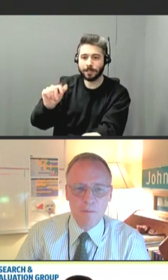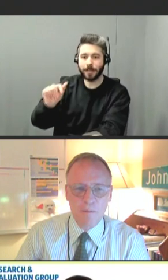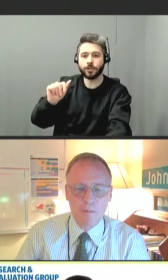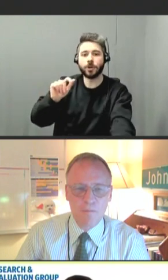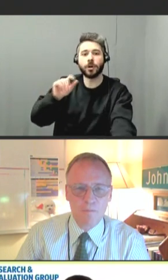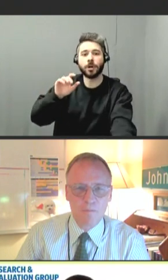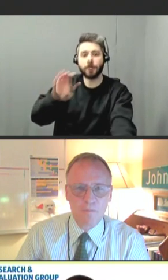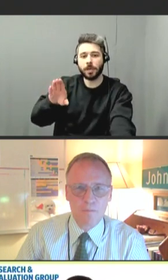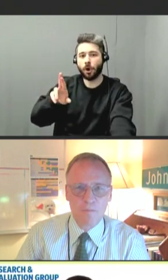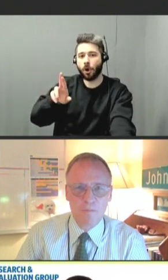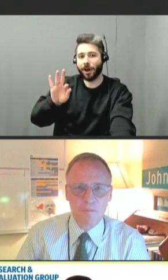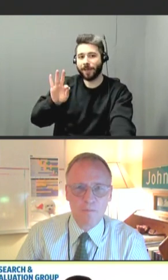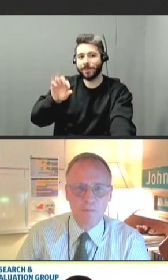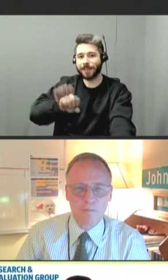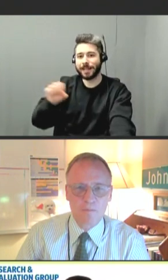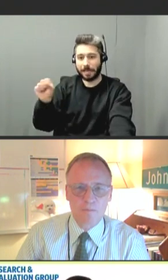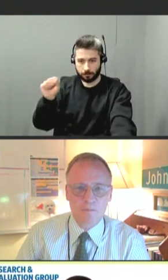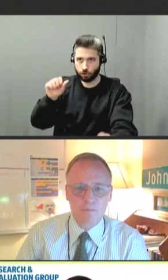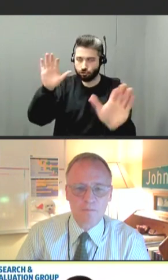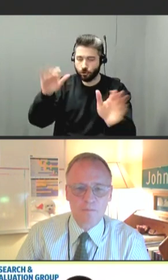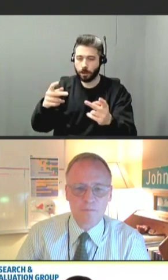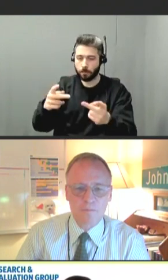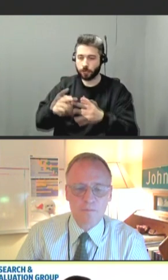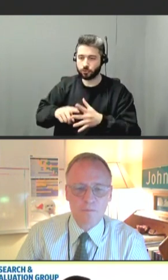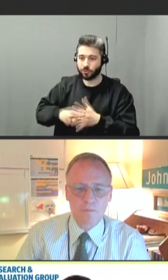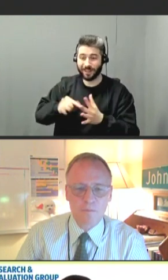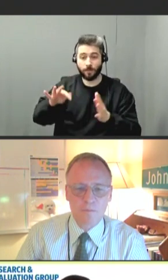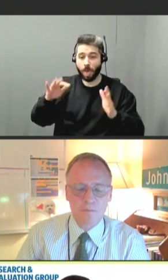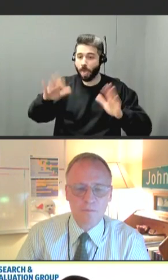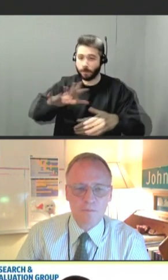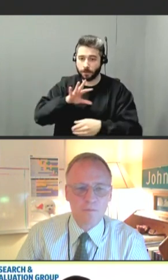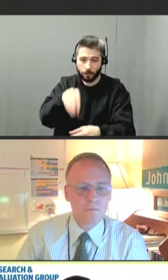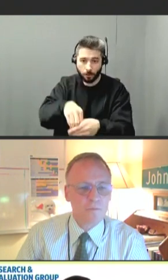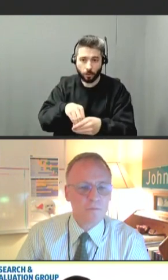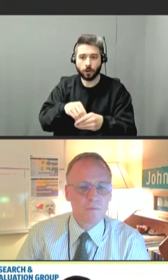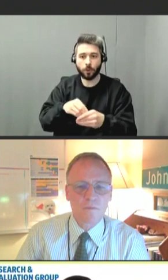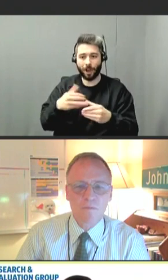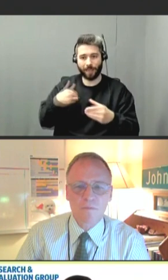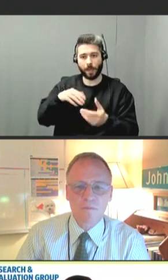place to start if your state hasn't yet included or made those data publicly available. Thank you.